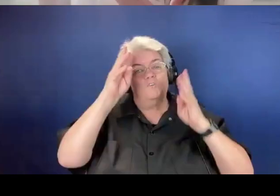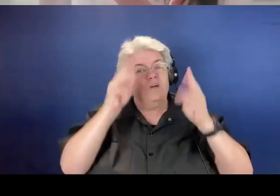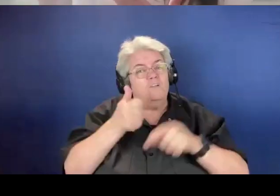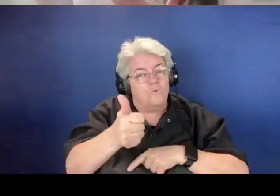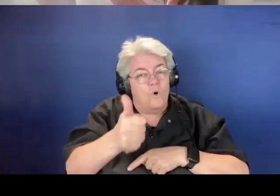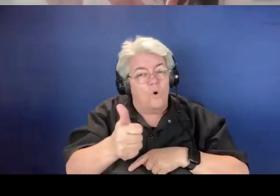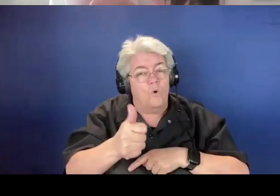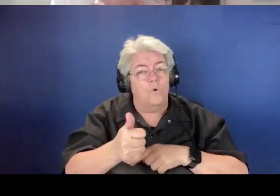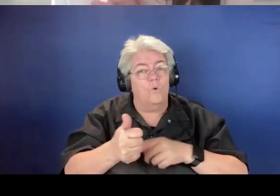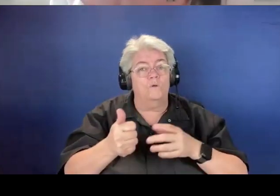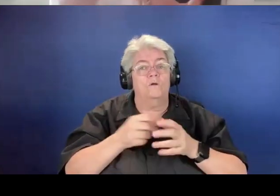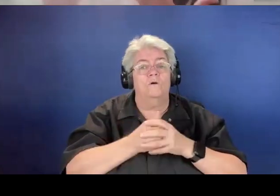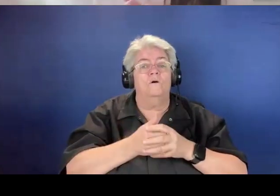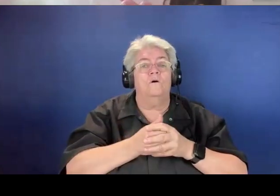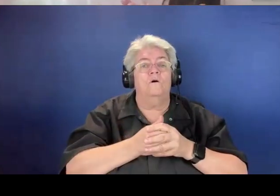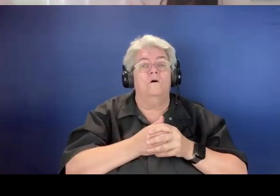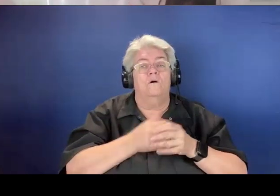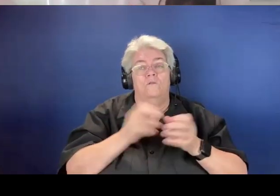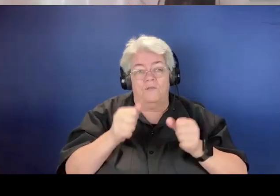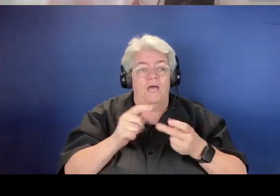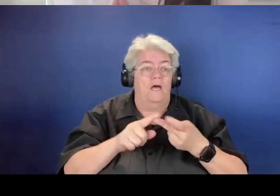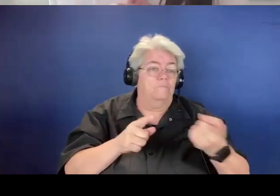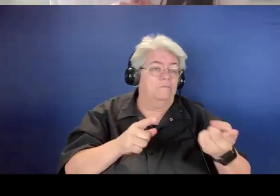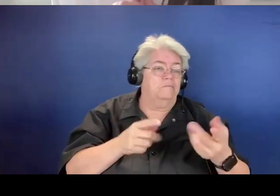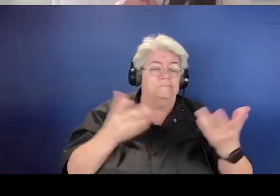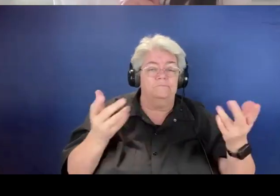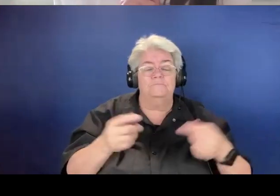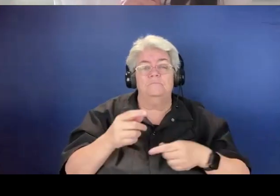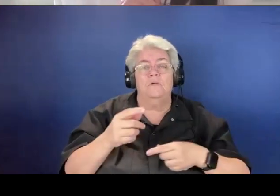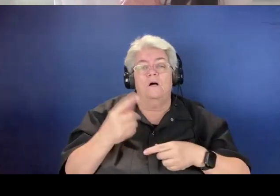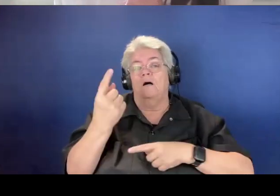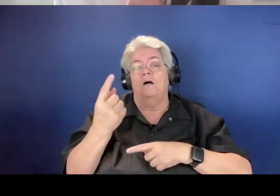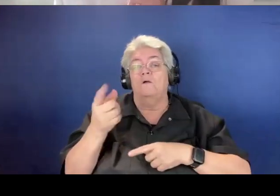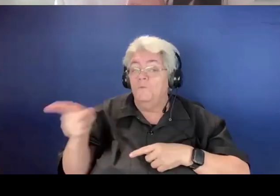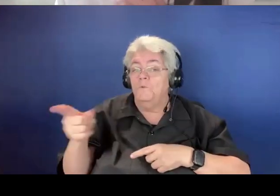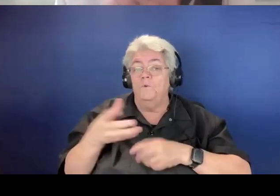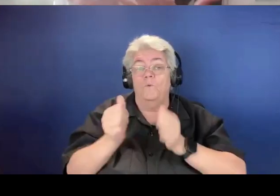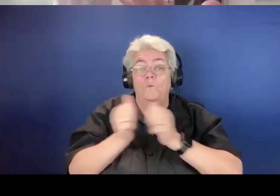But I have some examples here. Tell me about a typical day for you and your child. Right?